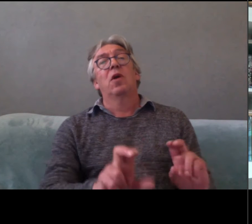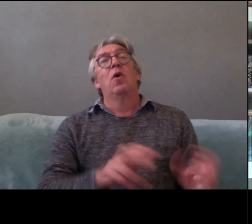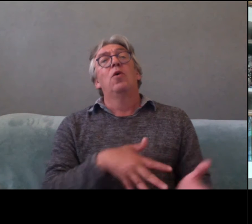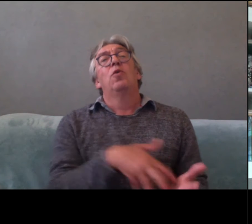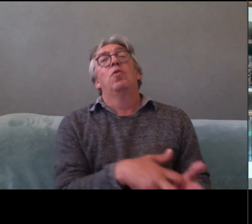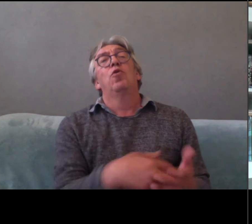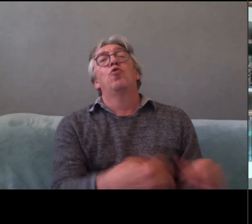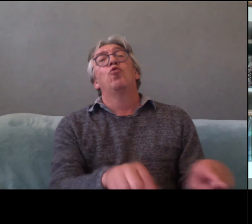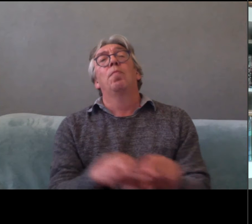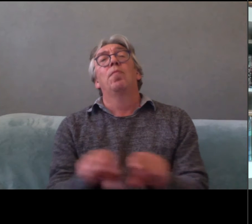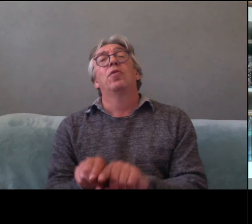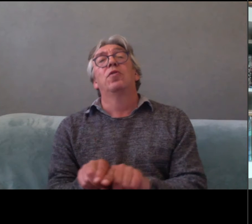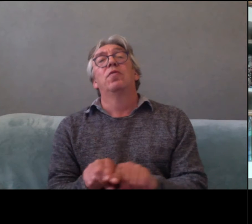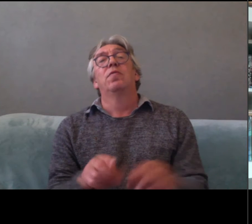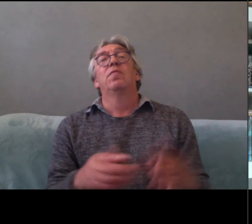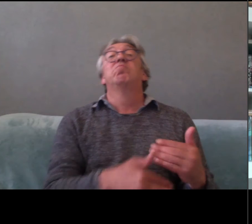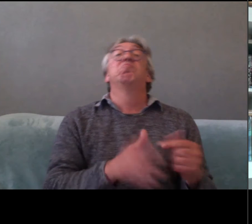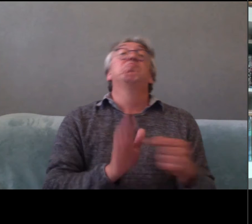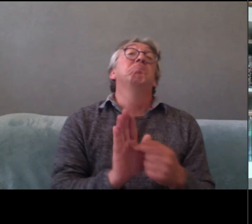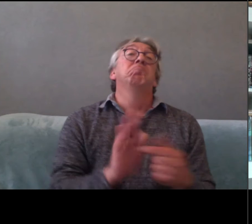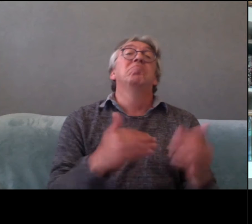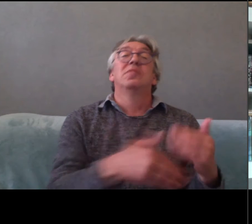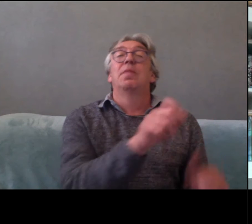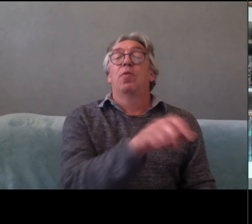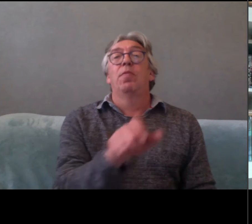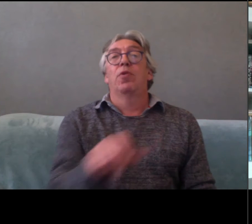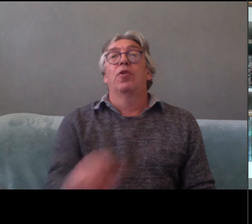They can get the money only with those rules.